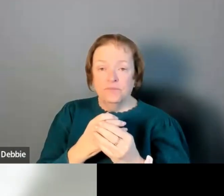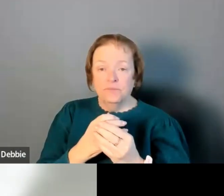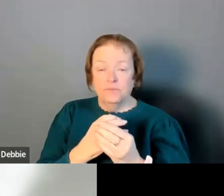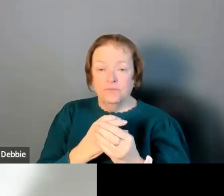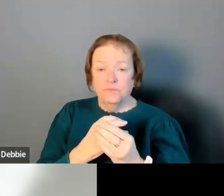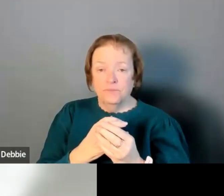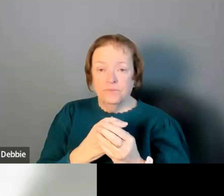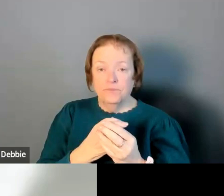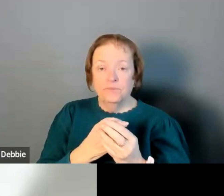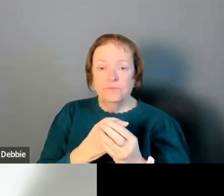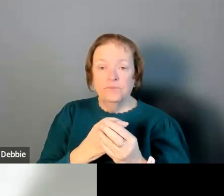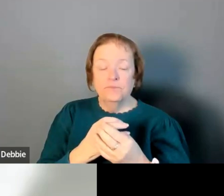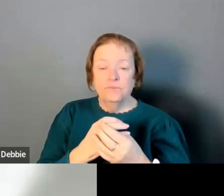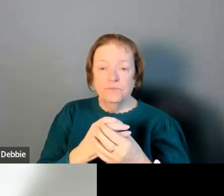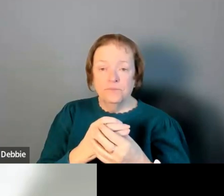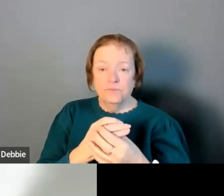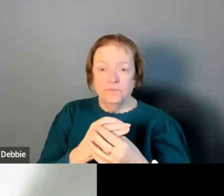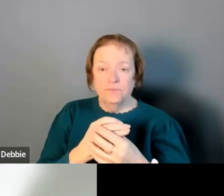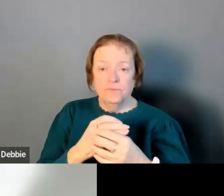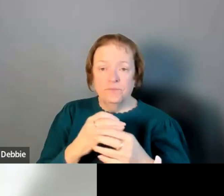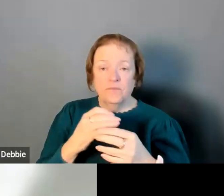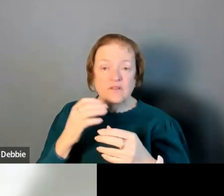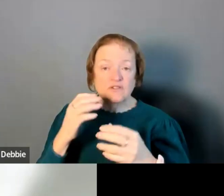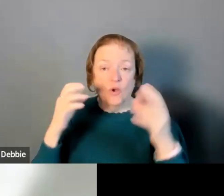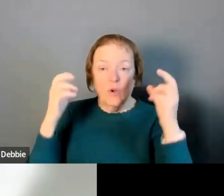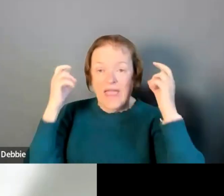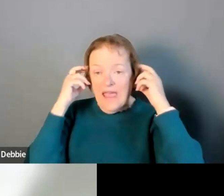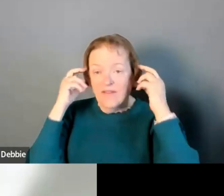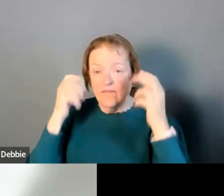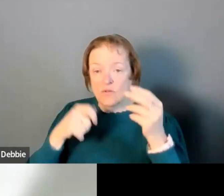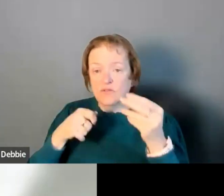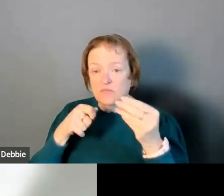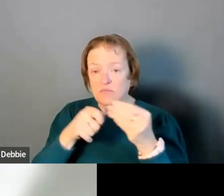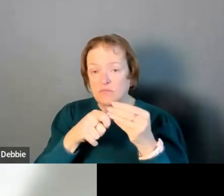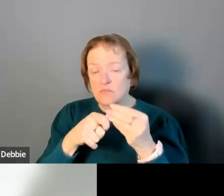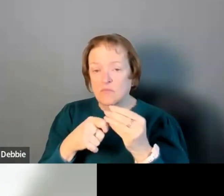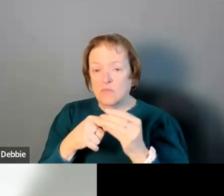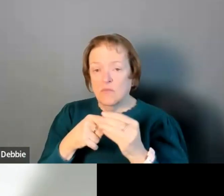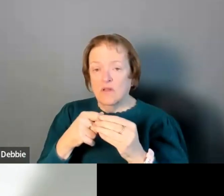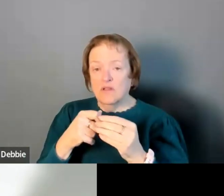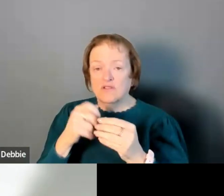So we are going to plug in the headphones here. My little Vanna White's coming over.